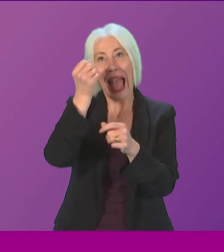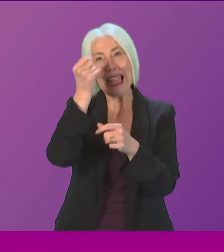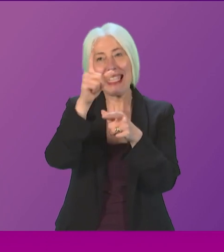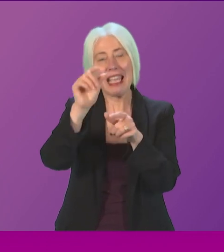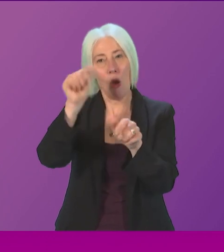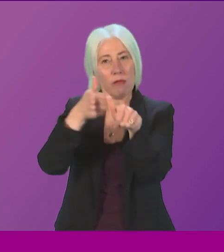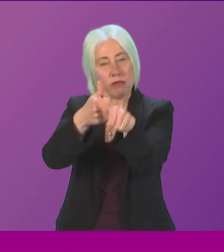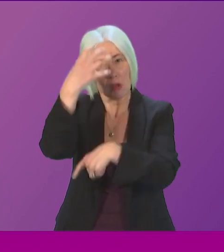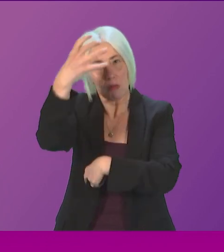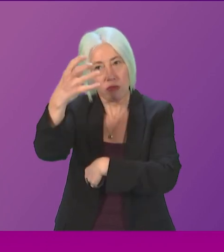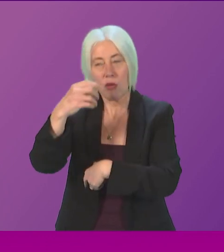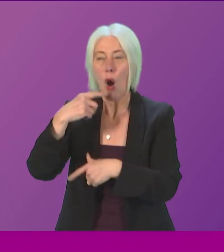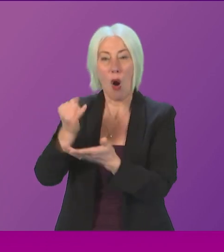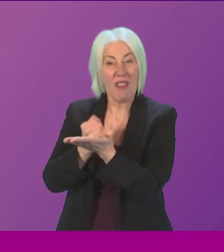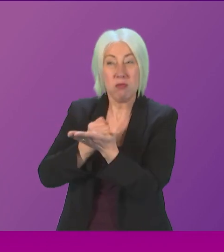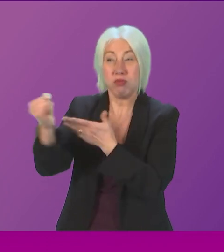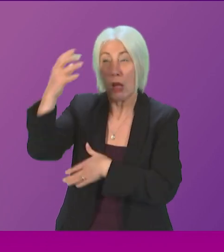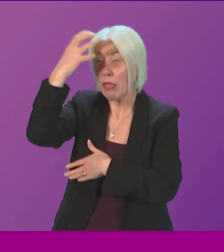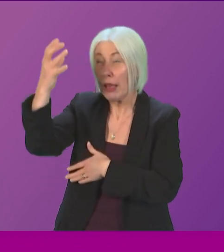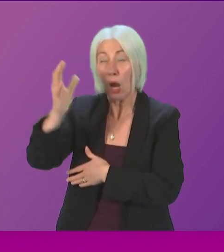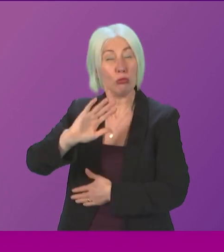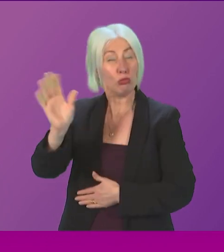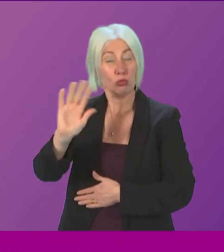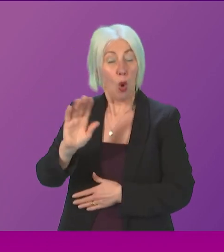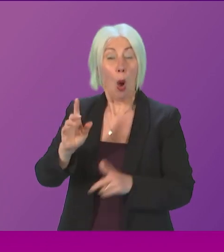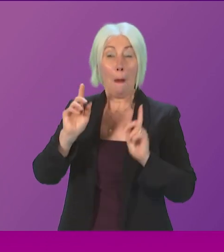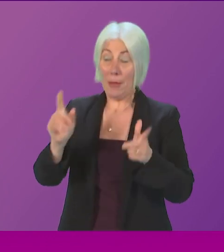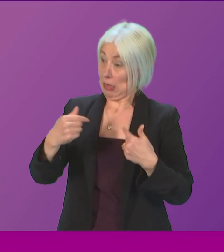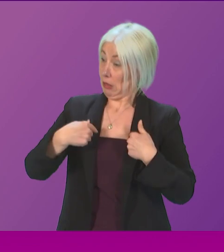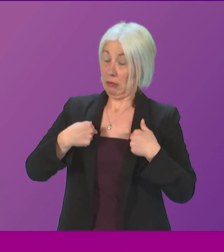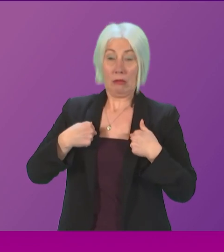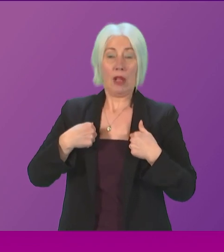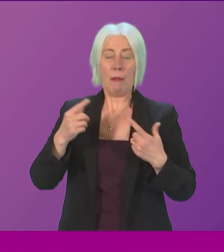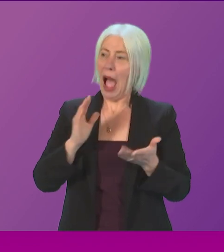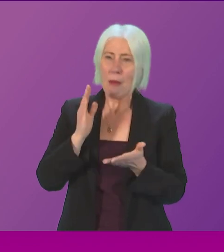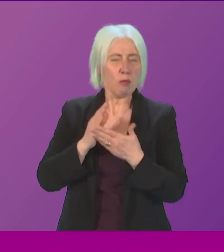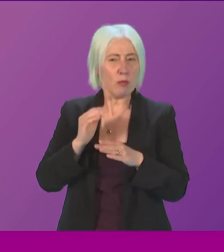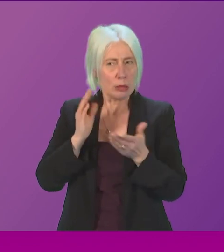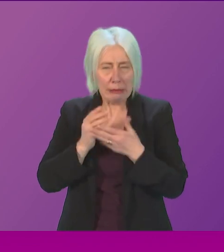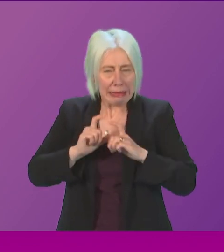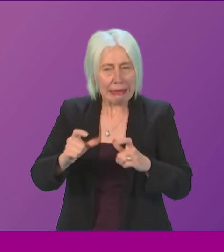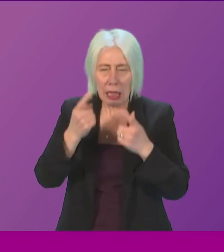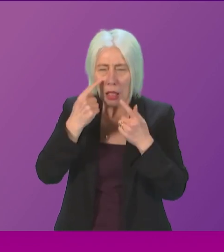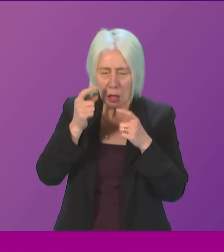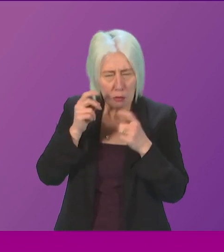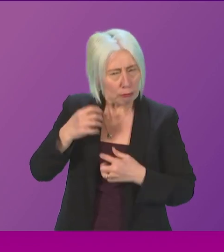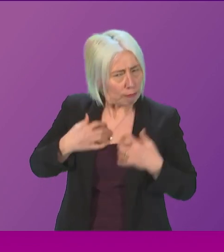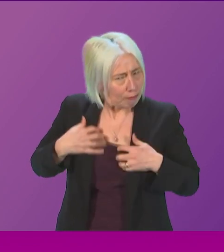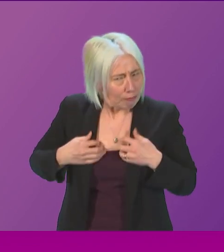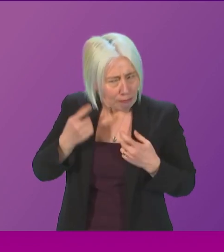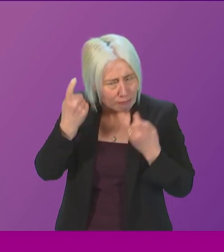what I am also not is so spectacularly incurious about the world and the way it works, so ideologically